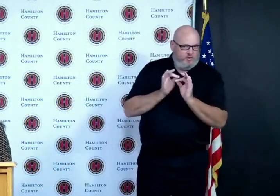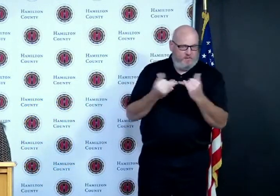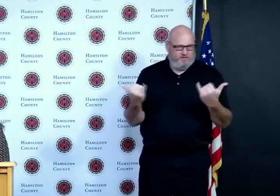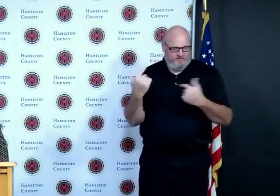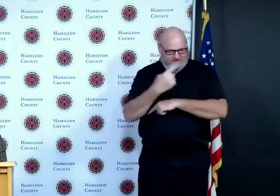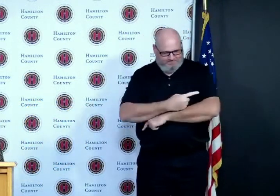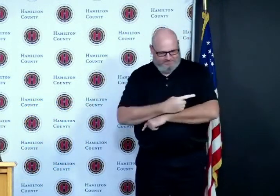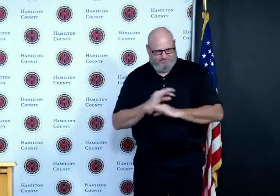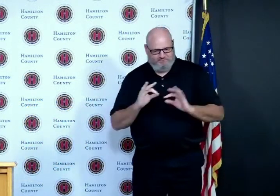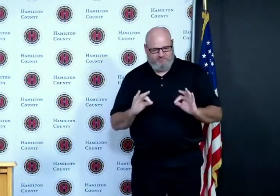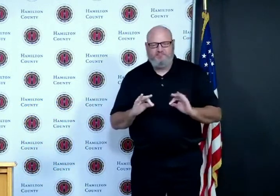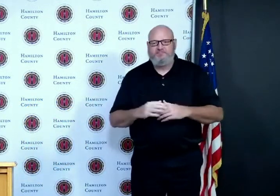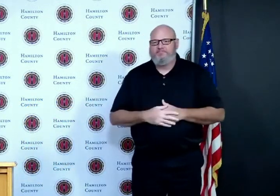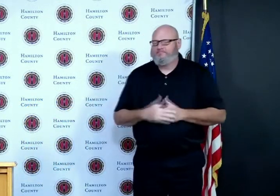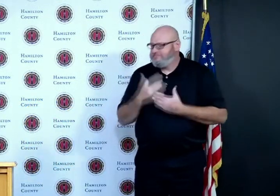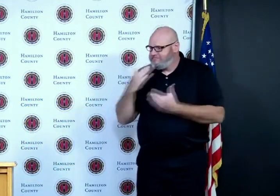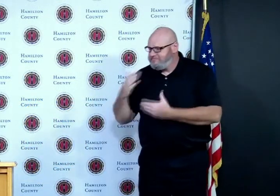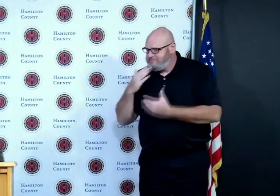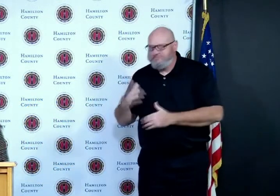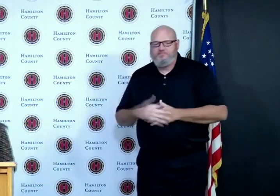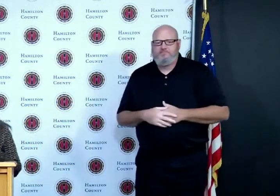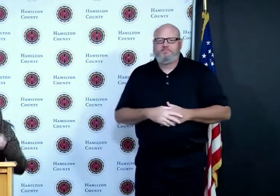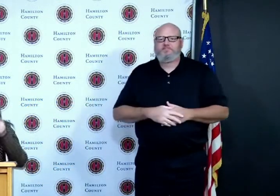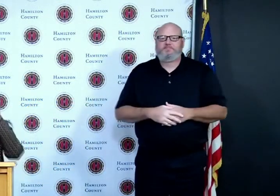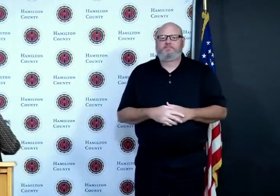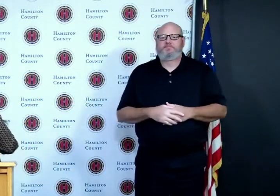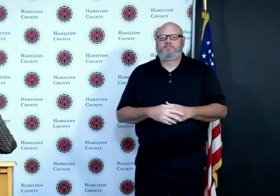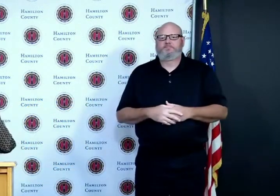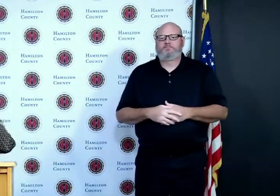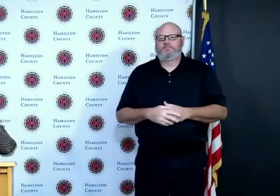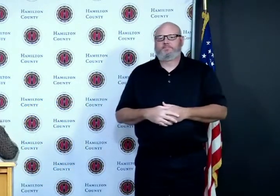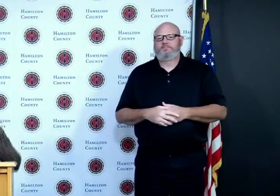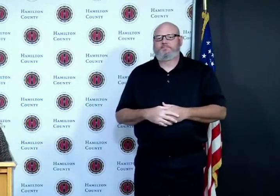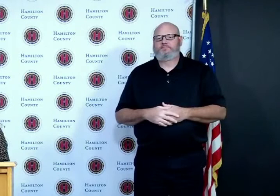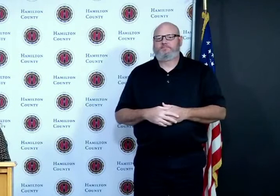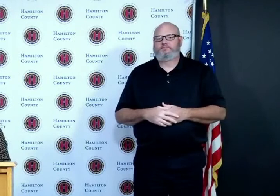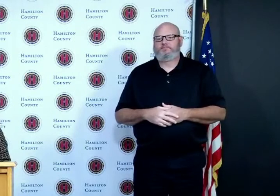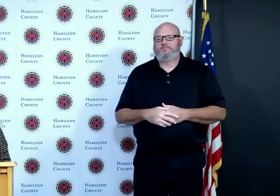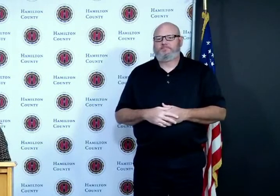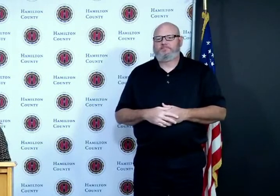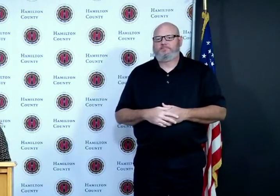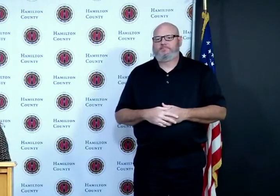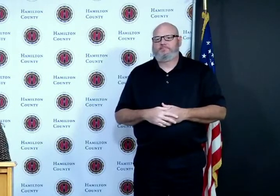so in some respects as we've noted in previous weeks the battle against Covid-19 is going